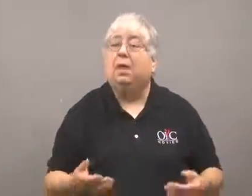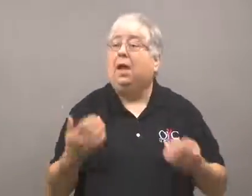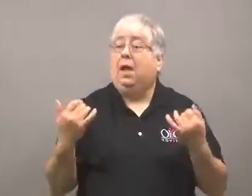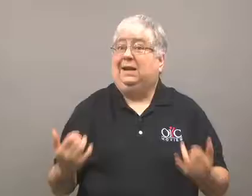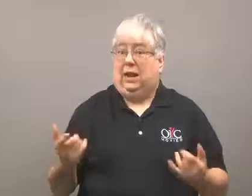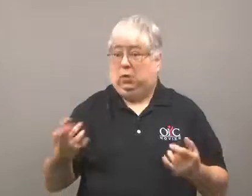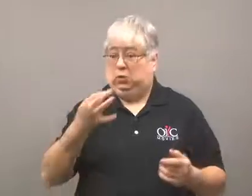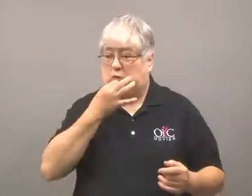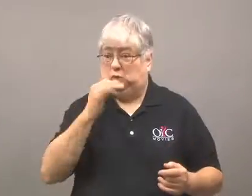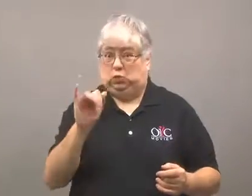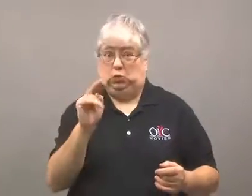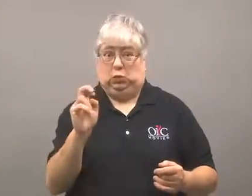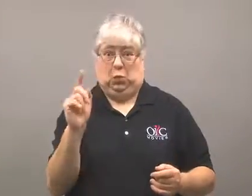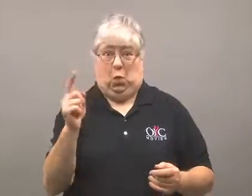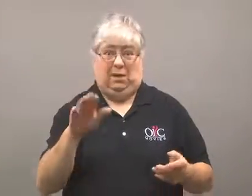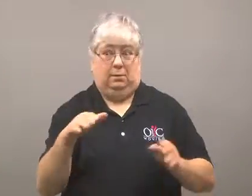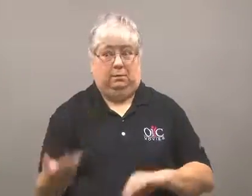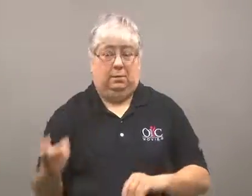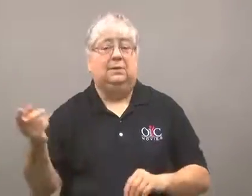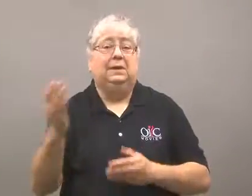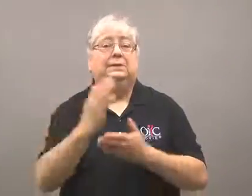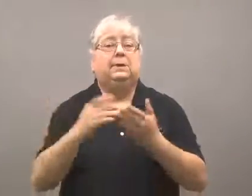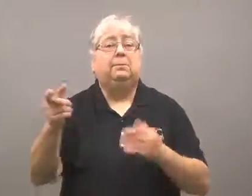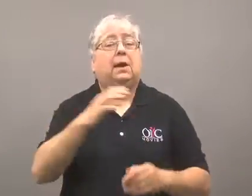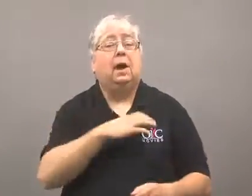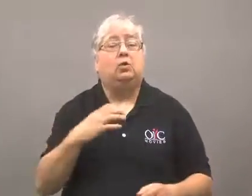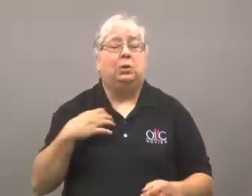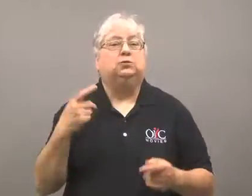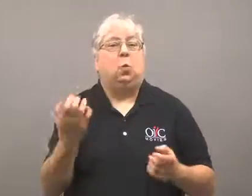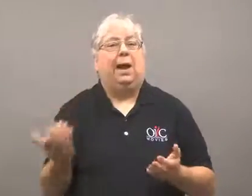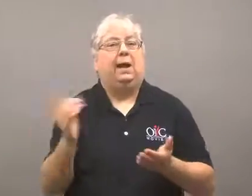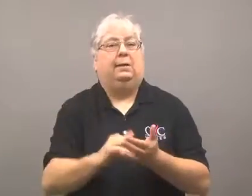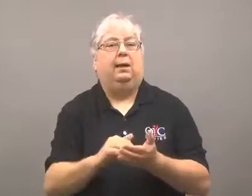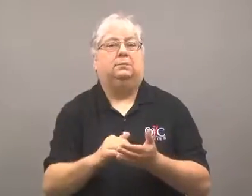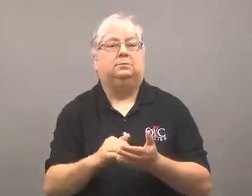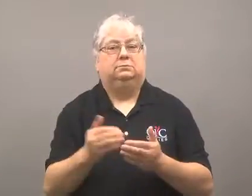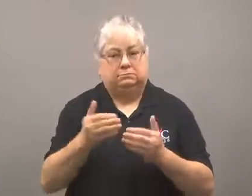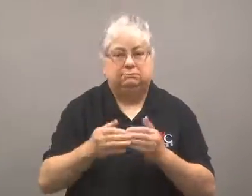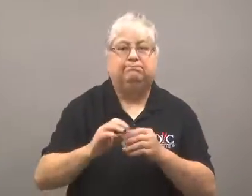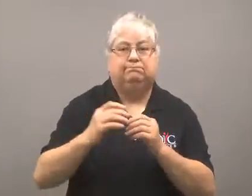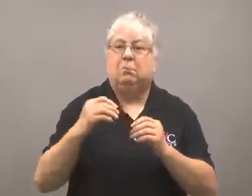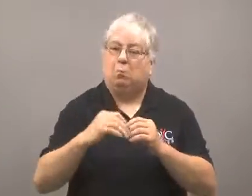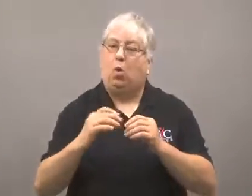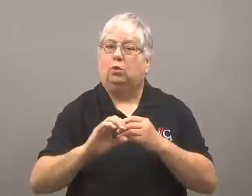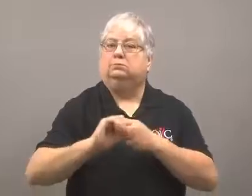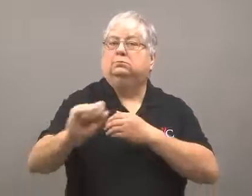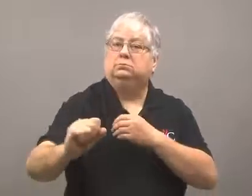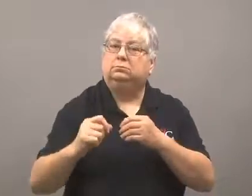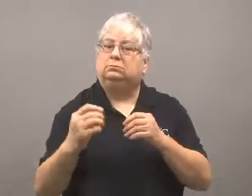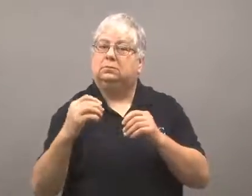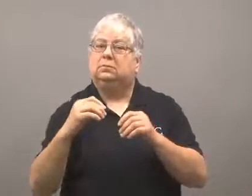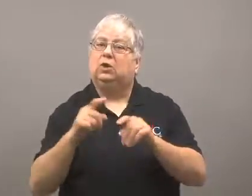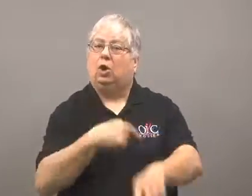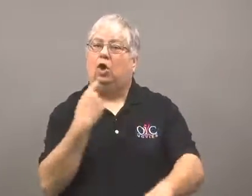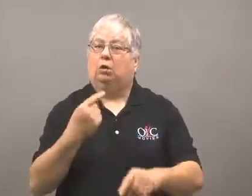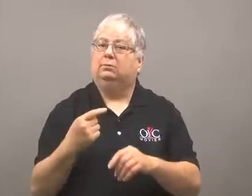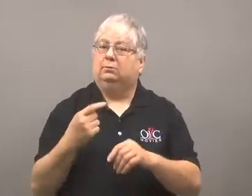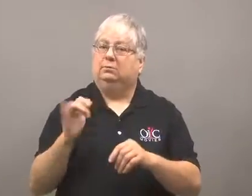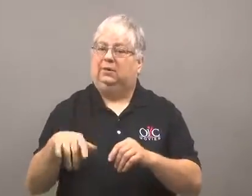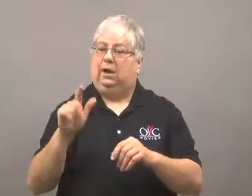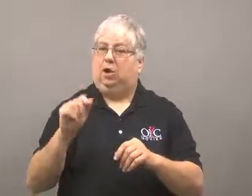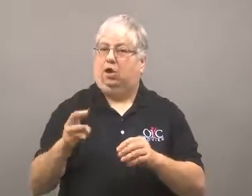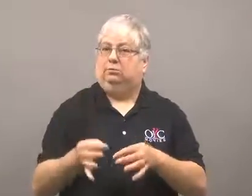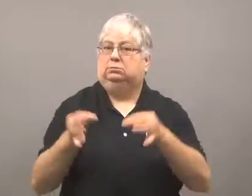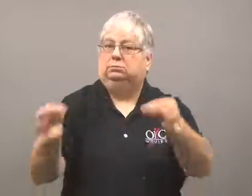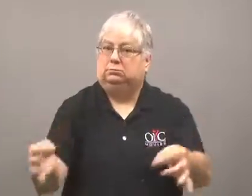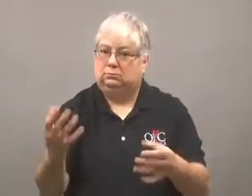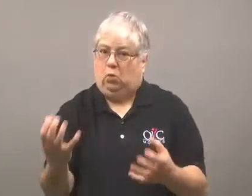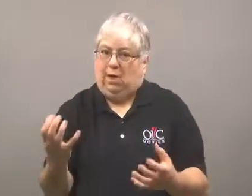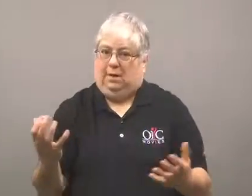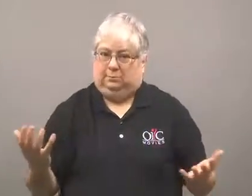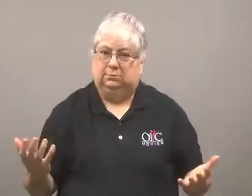With the June expiration date coming up, some in Congress want to renew and extend the law.